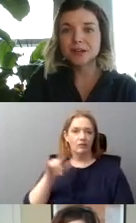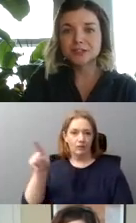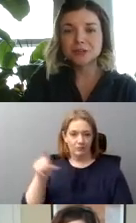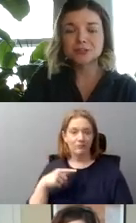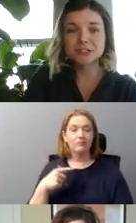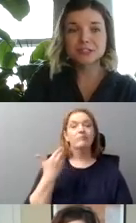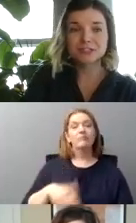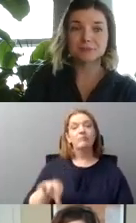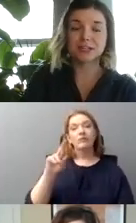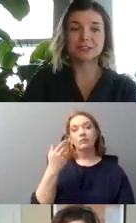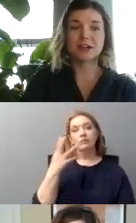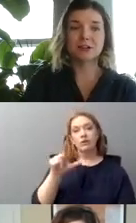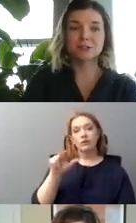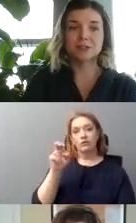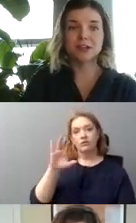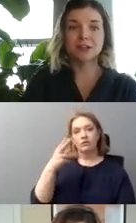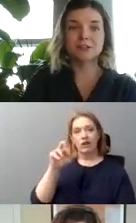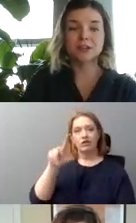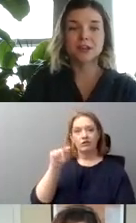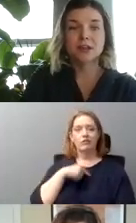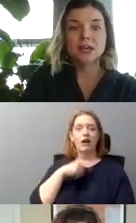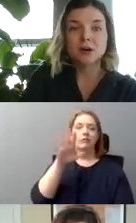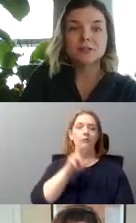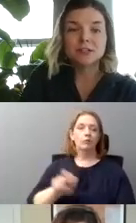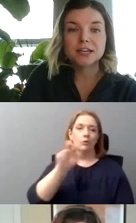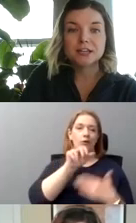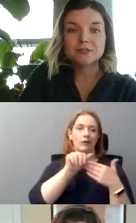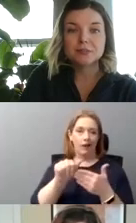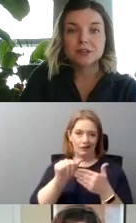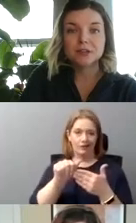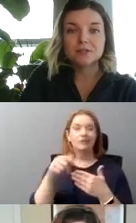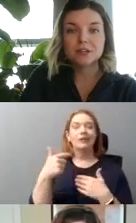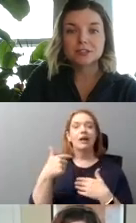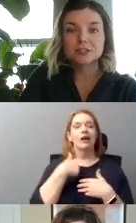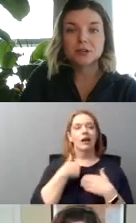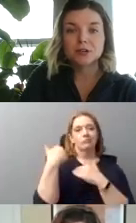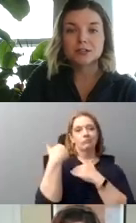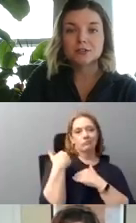I also oversee The James Castle House and am on the executive committee of The Historic Artist